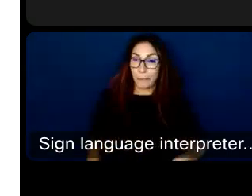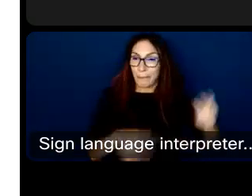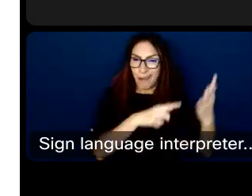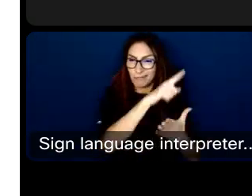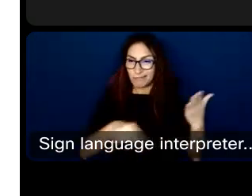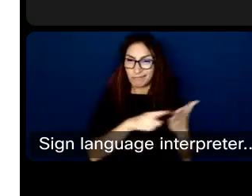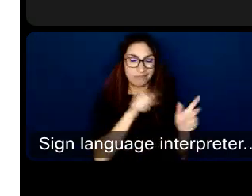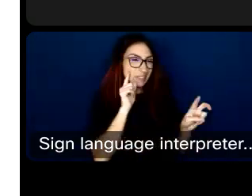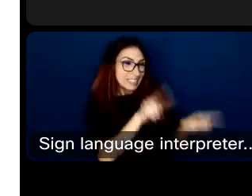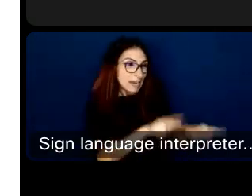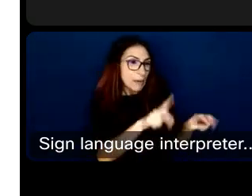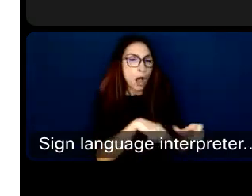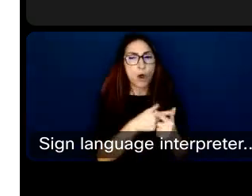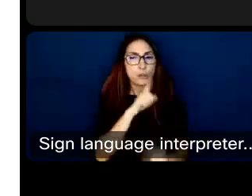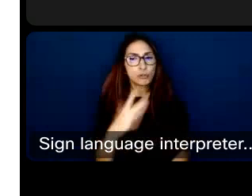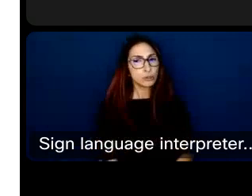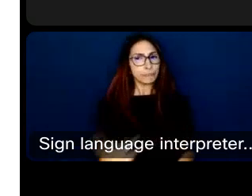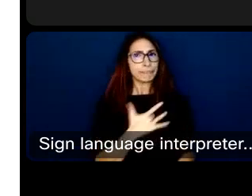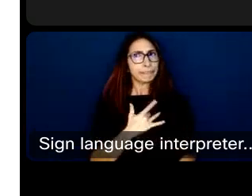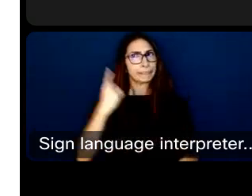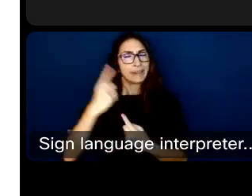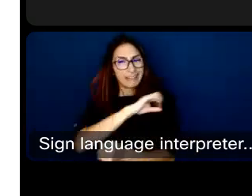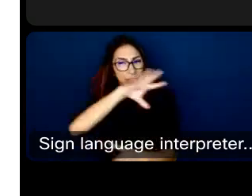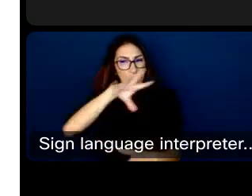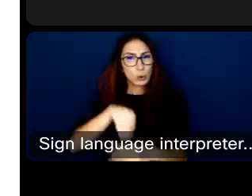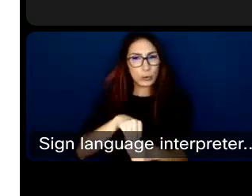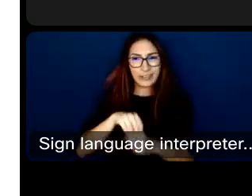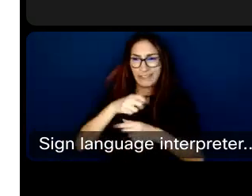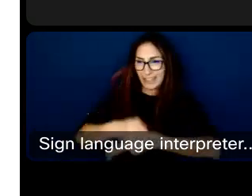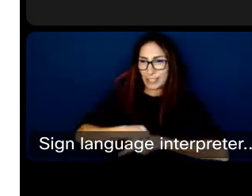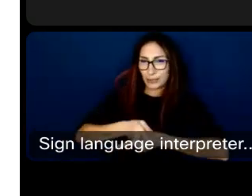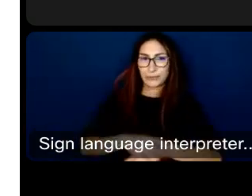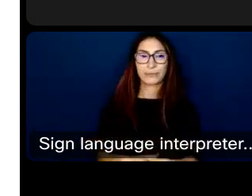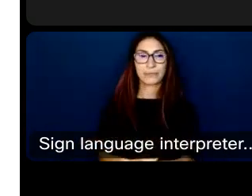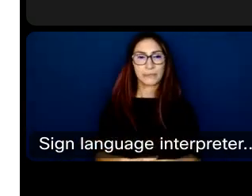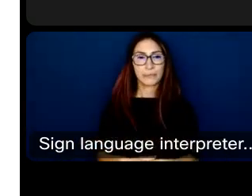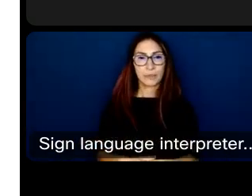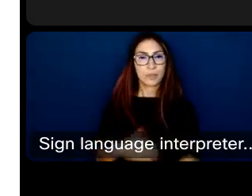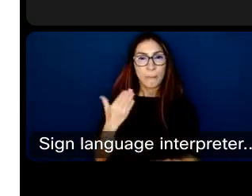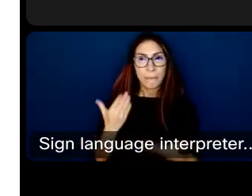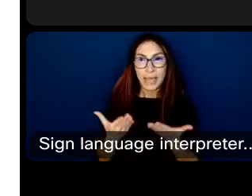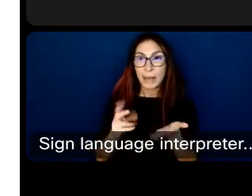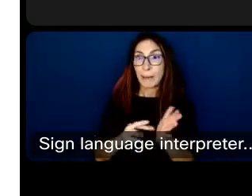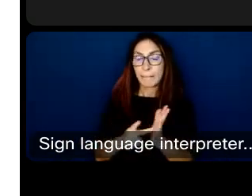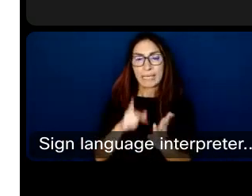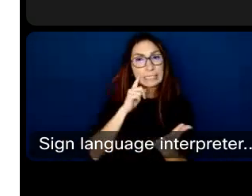things like, learning about the NIAID HIV language guide and